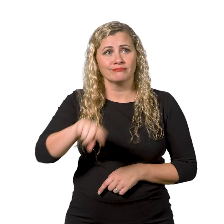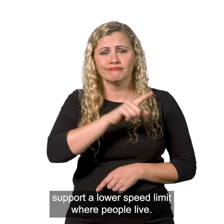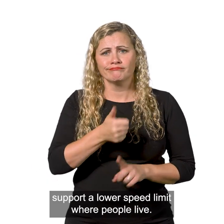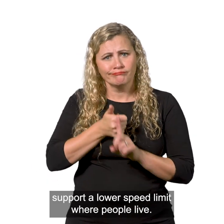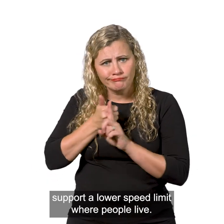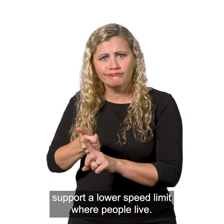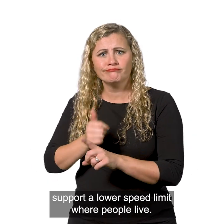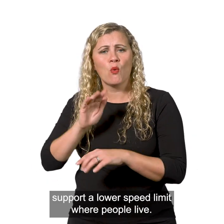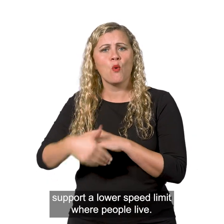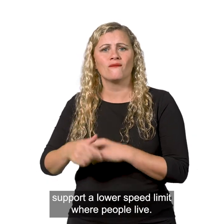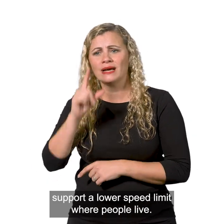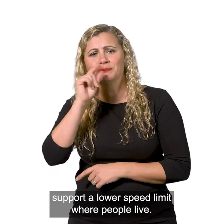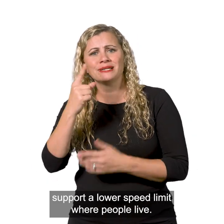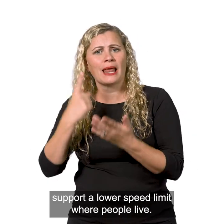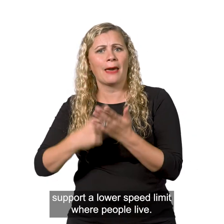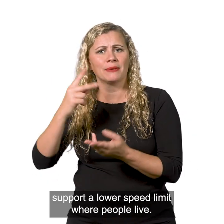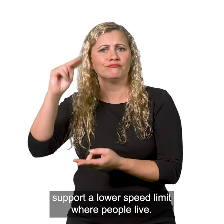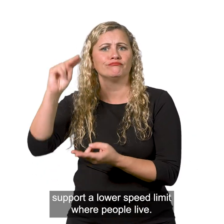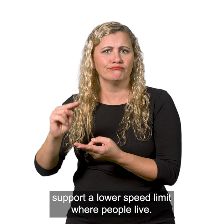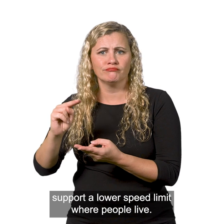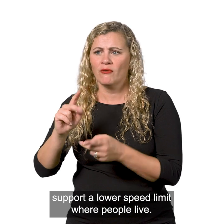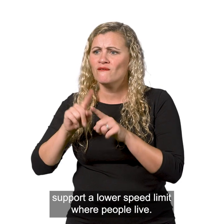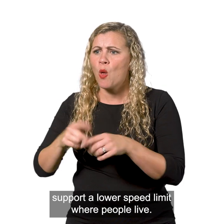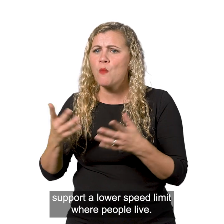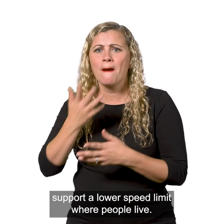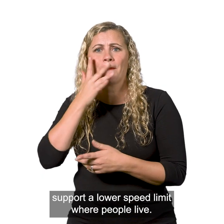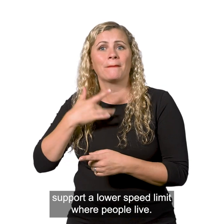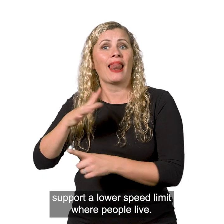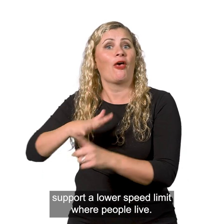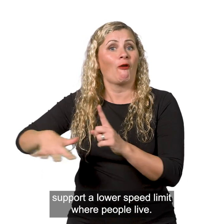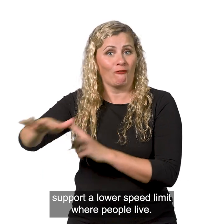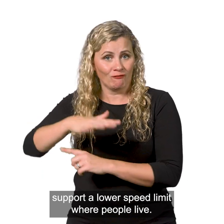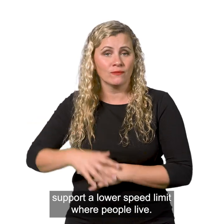support a lower speed limit where people live.